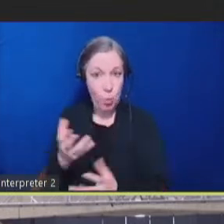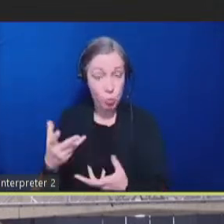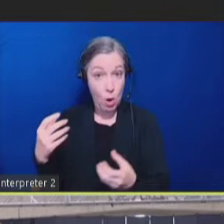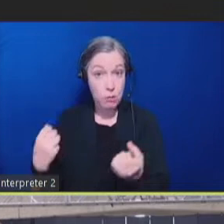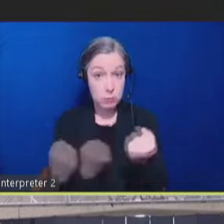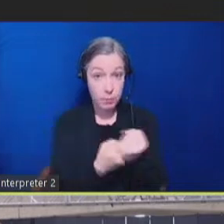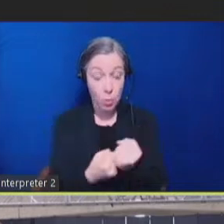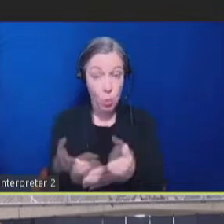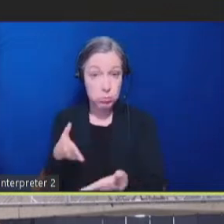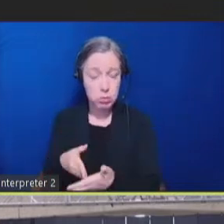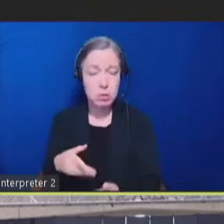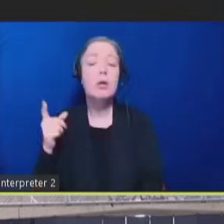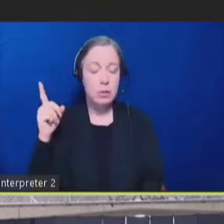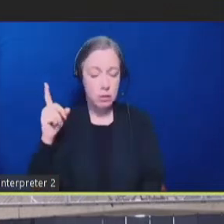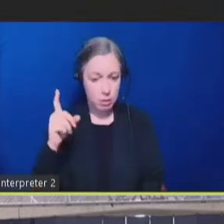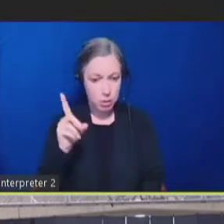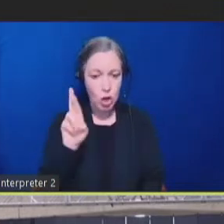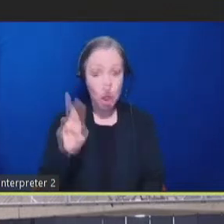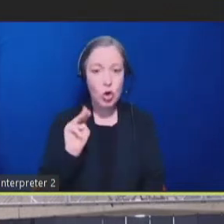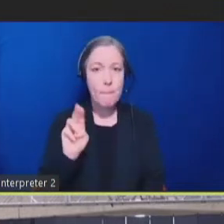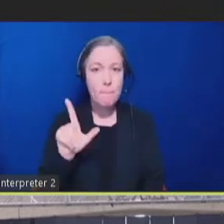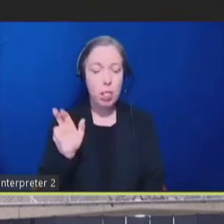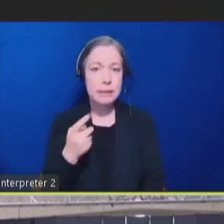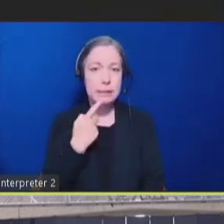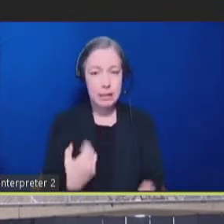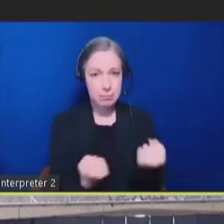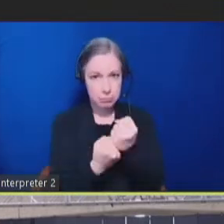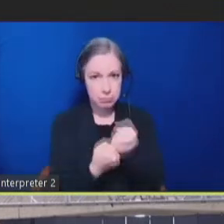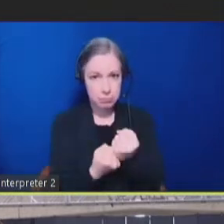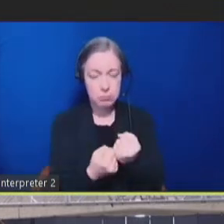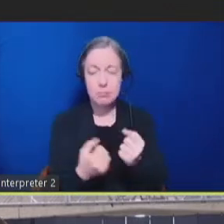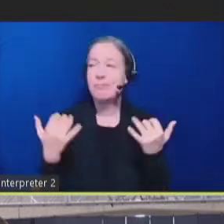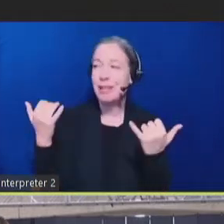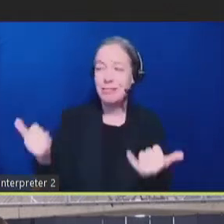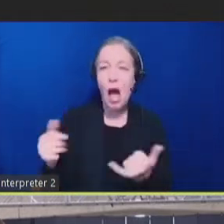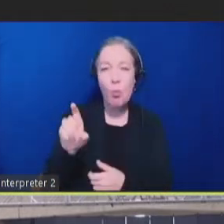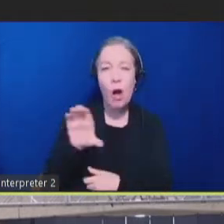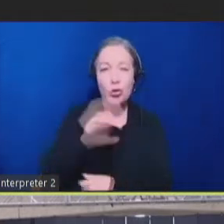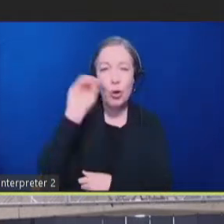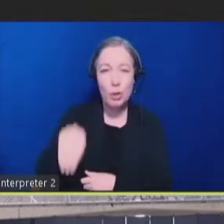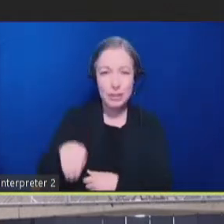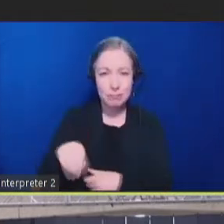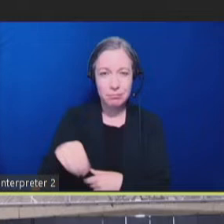Robert Hopkins: Thank you very much. We are now unanimous. All right. And we'll